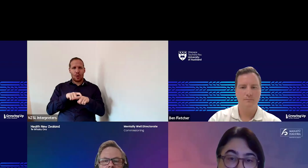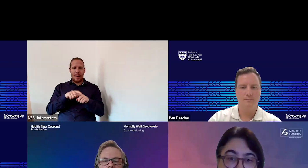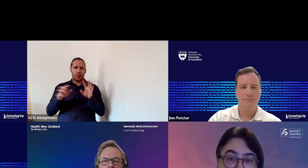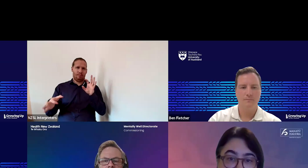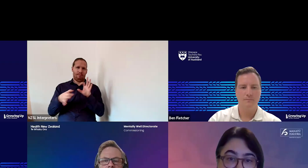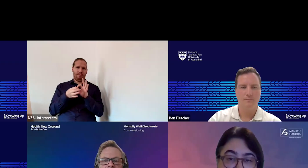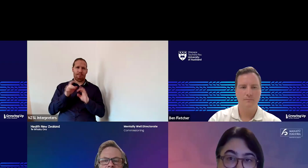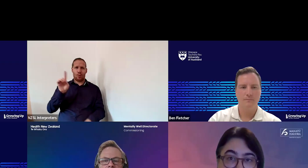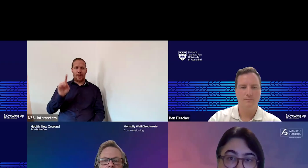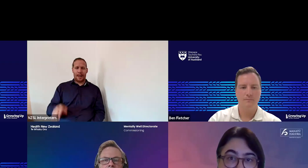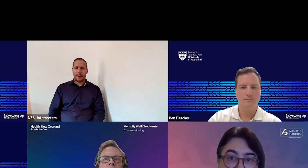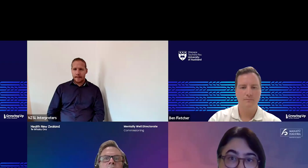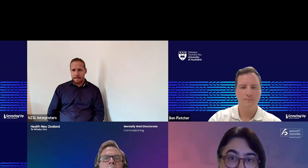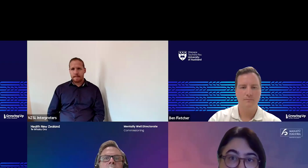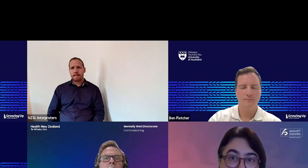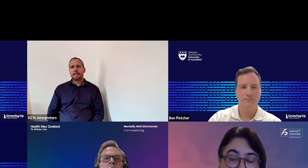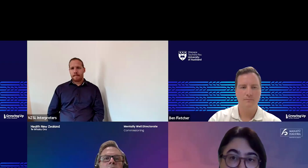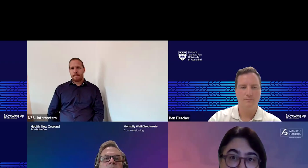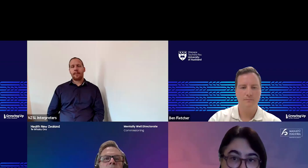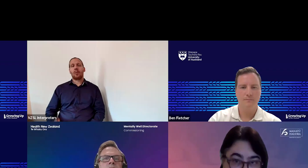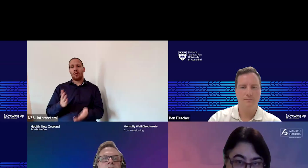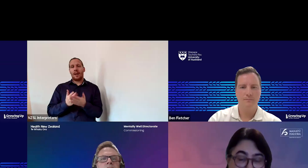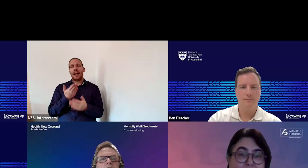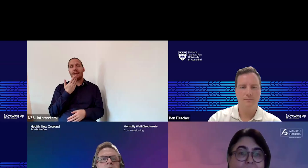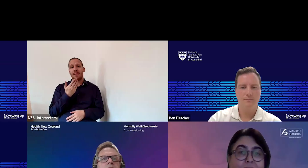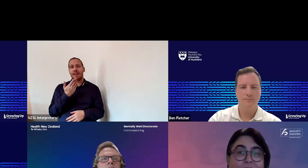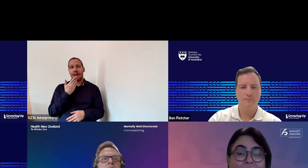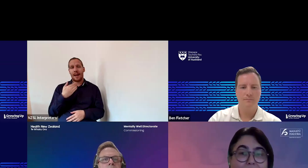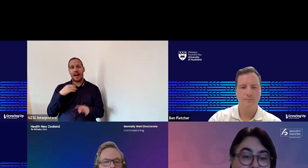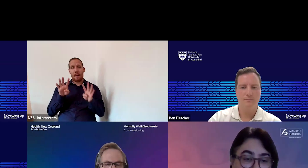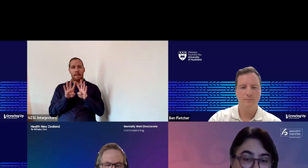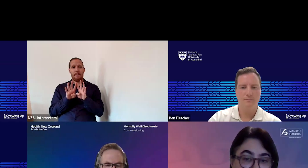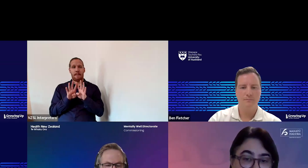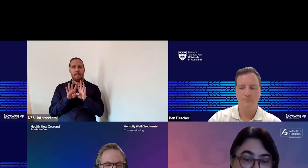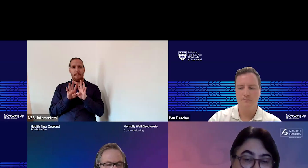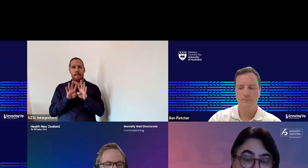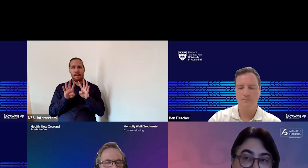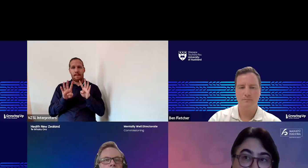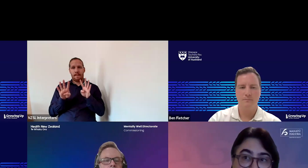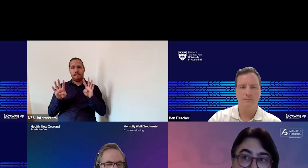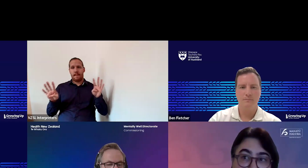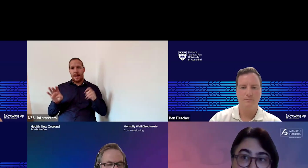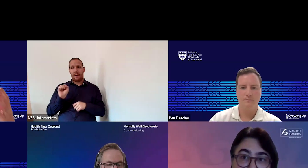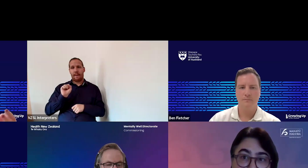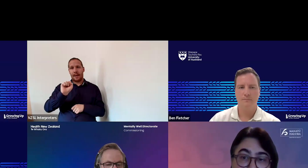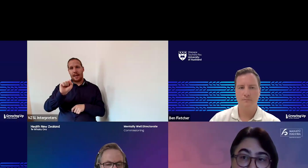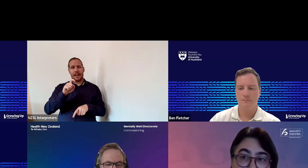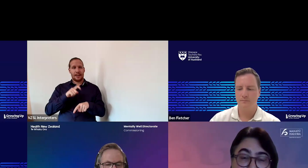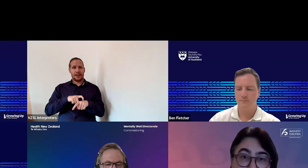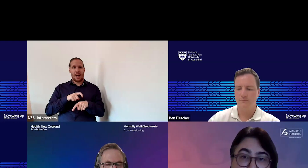So I will thank panelist briefly just now for the time and the contributions, and just share a few little wrap up